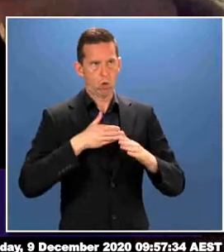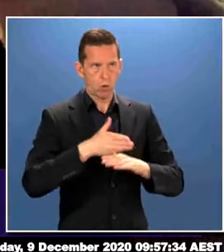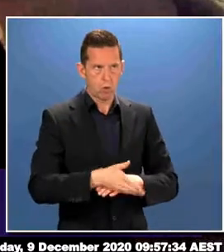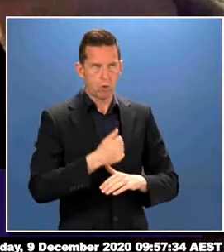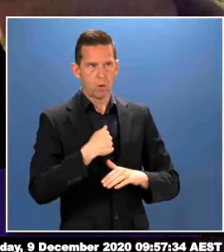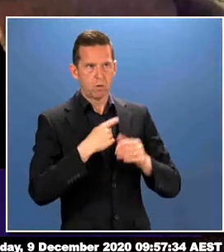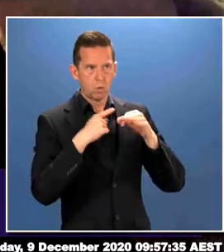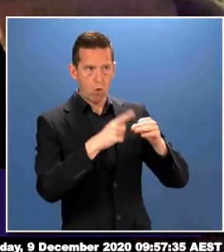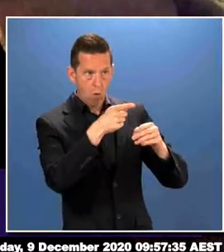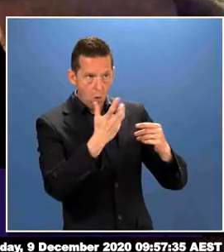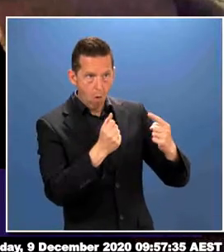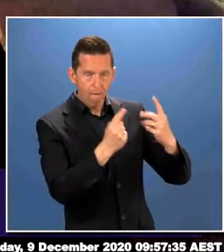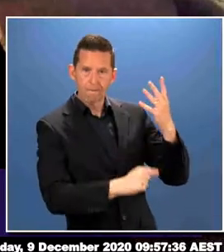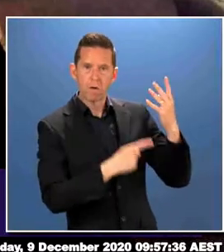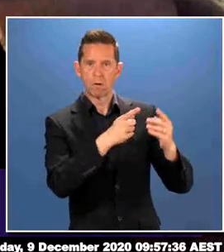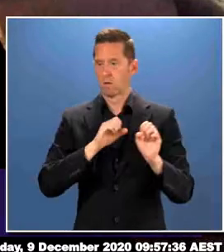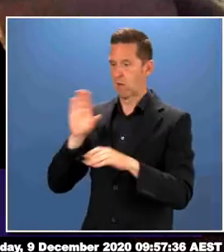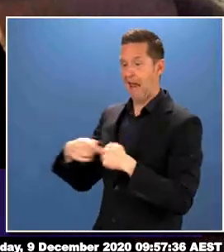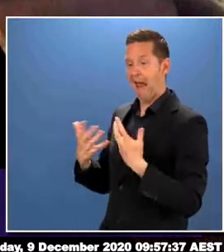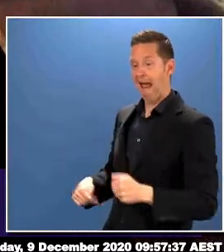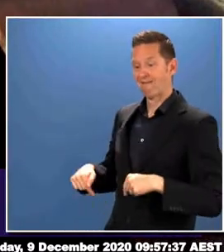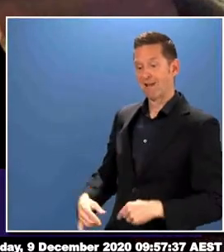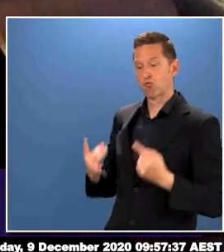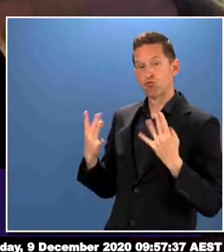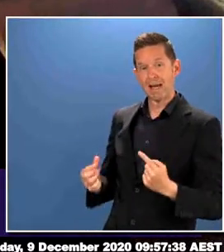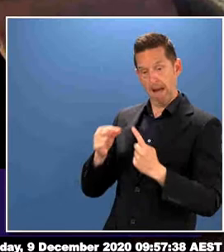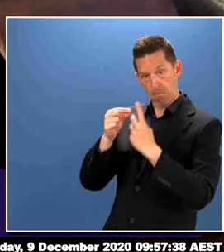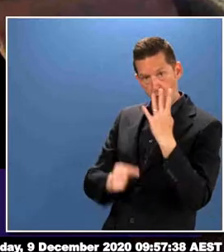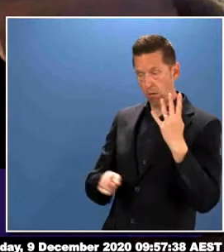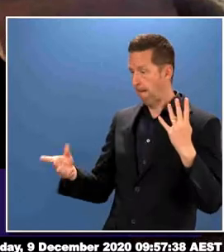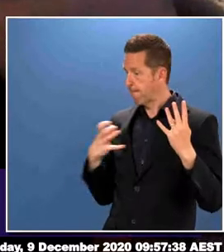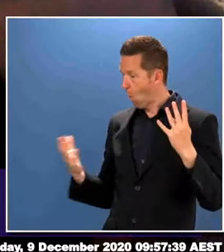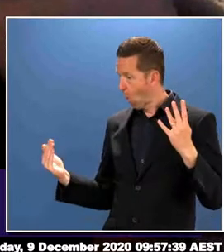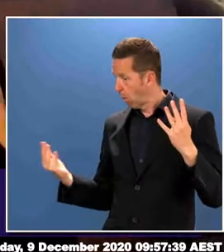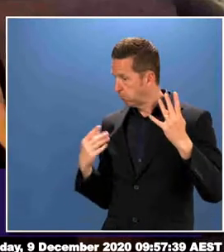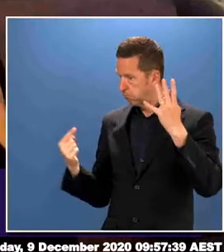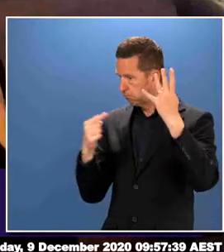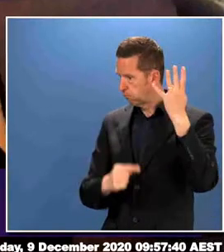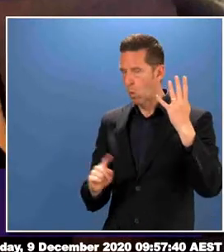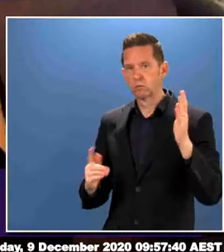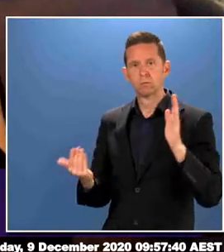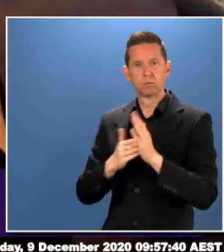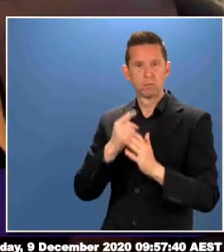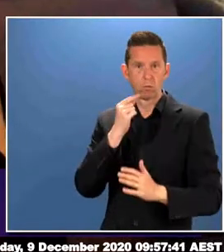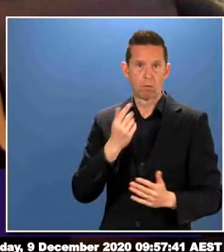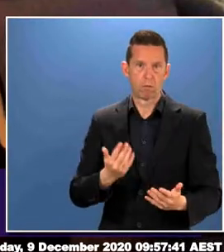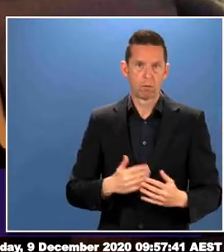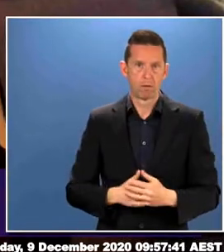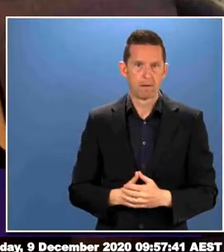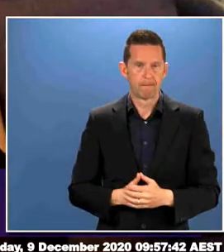That definitely came up not just on the employment day but all throughout the Summit as well. A specific barrier that was identified by Summit